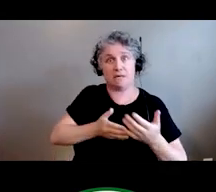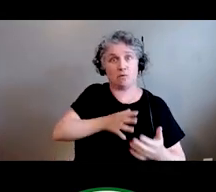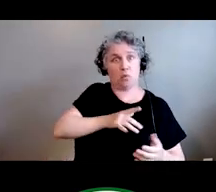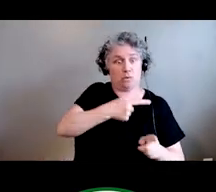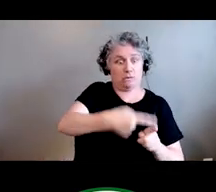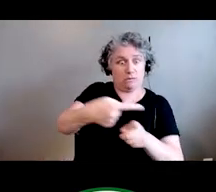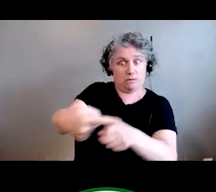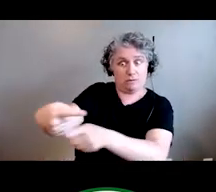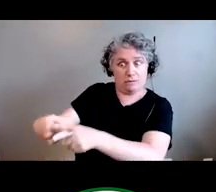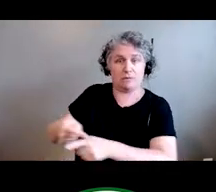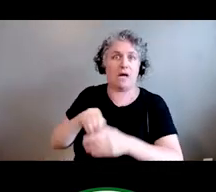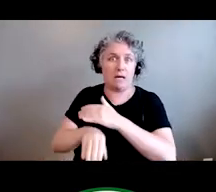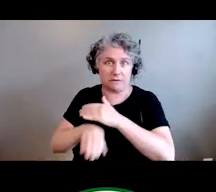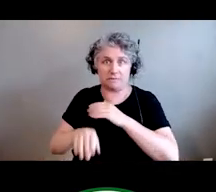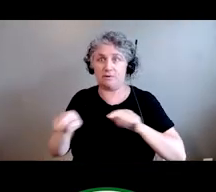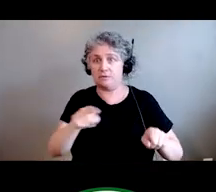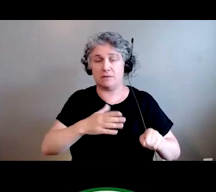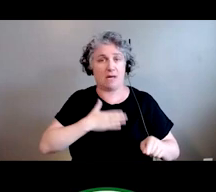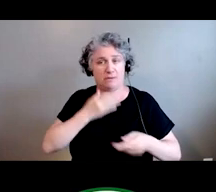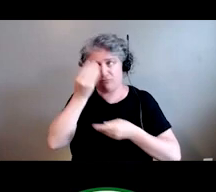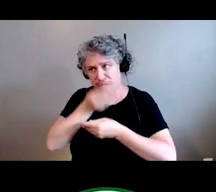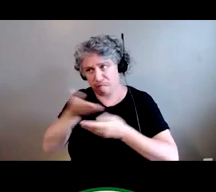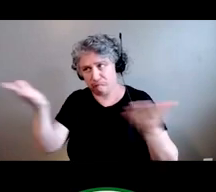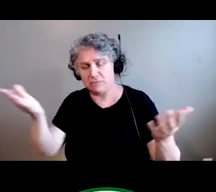visited, we realized there was no single place to find information.